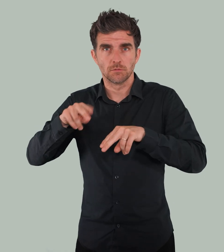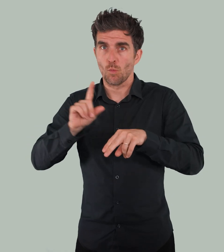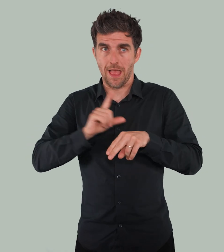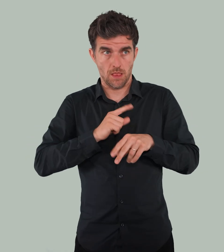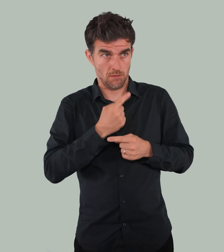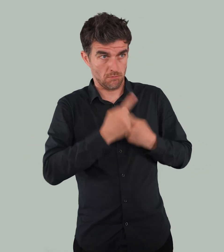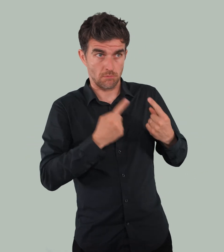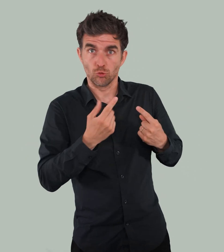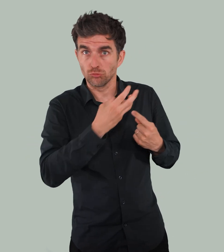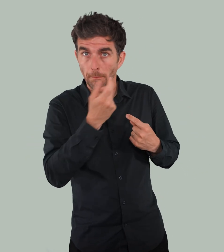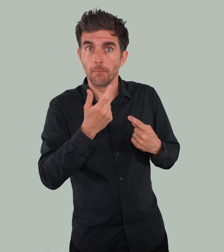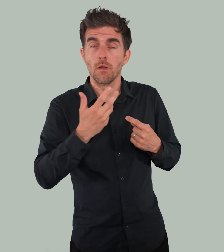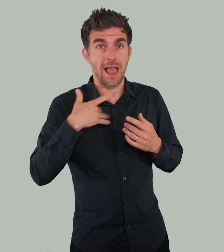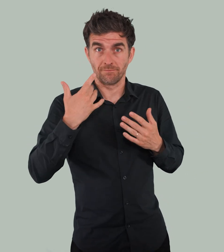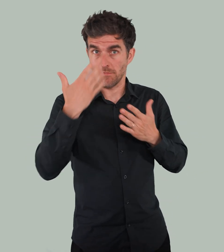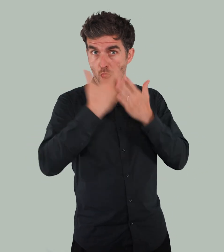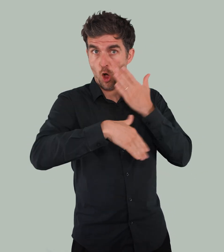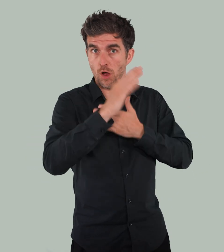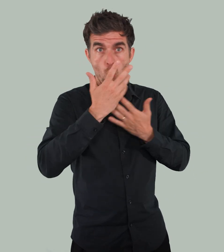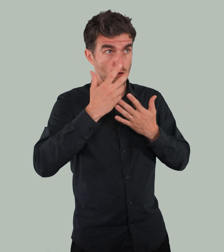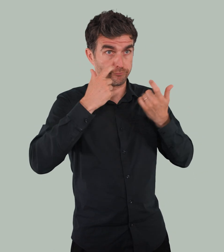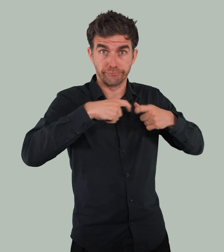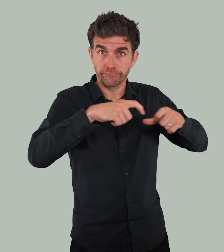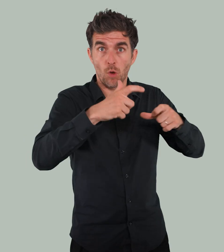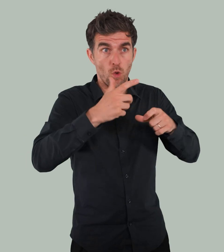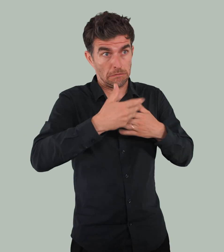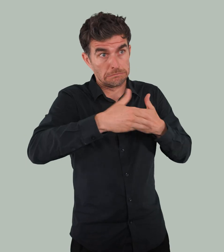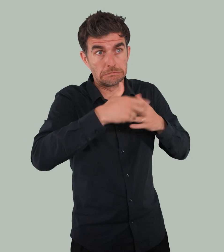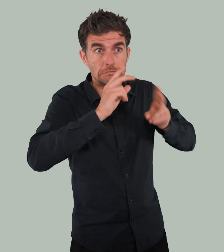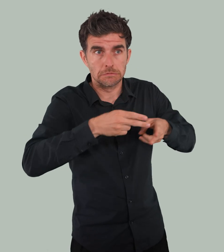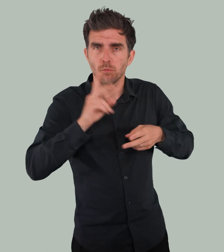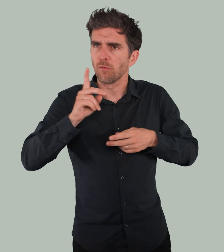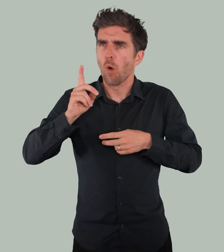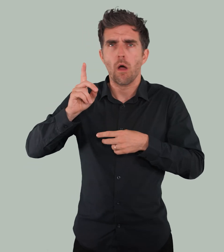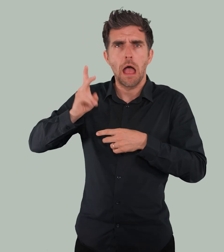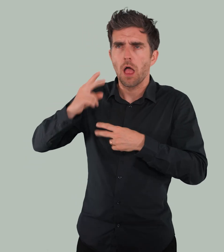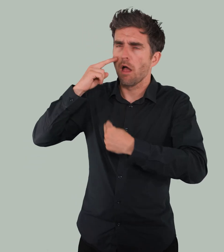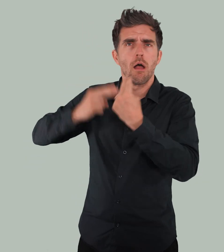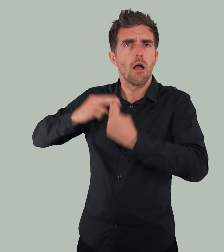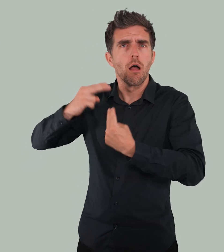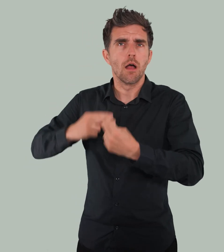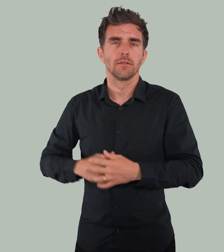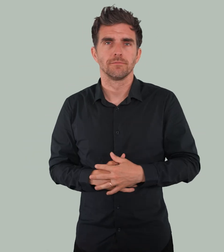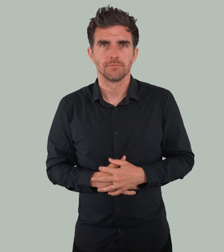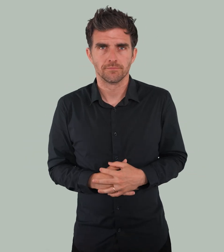for lifelong, progressive, or terminal conditions.